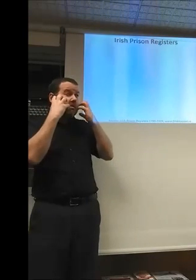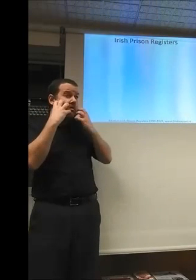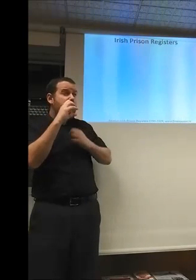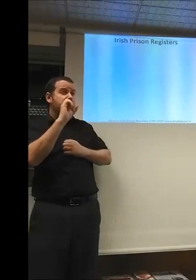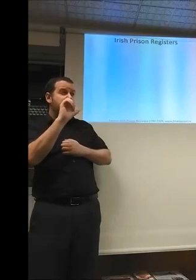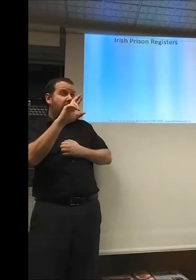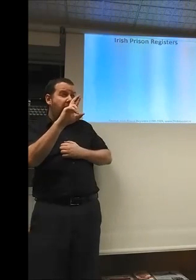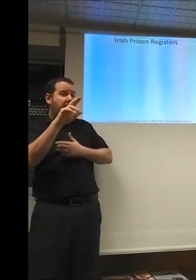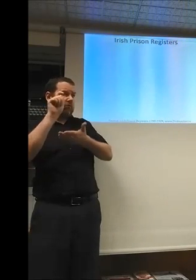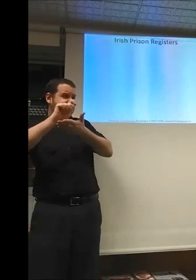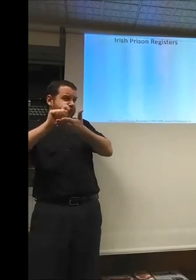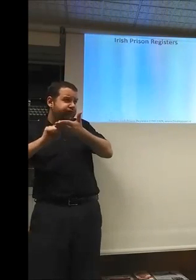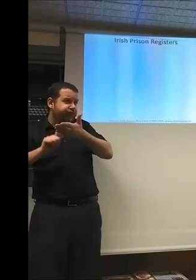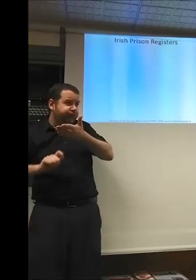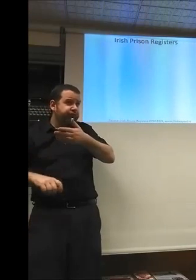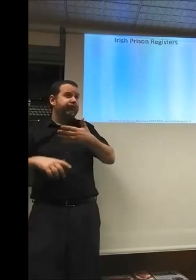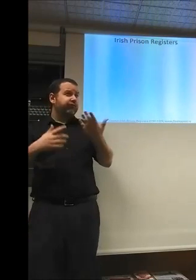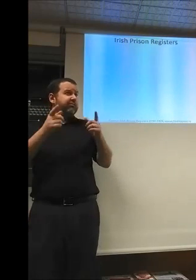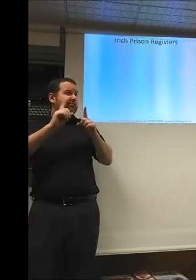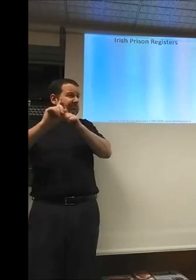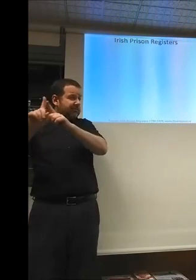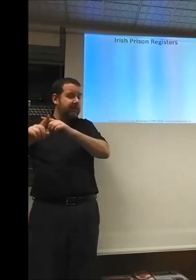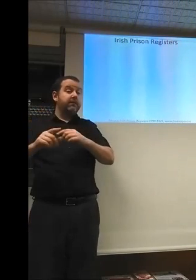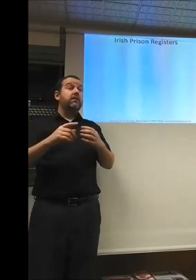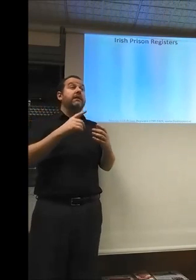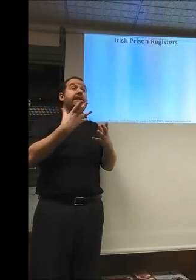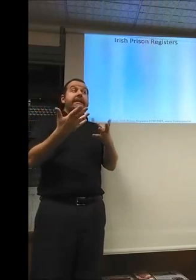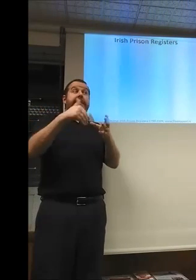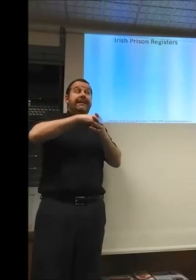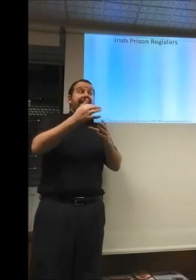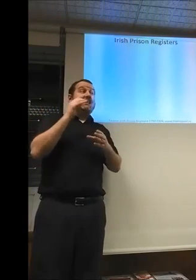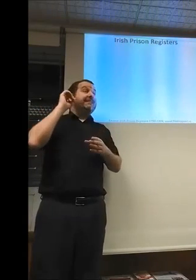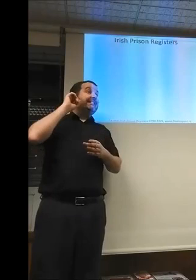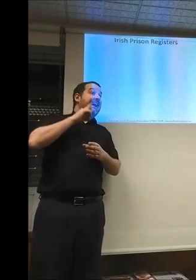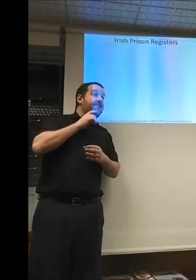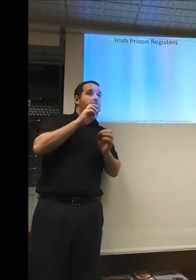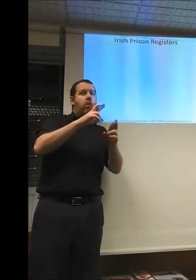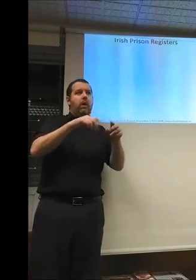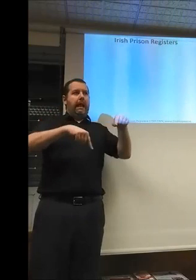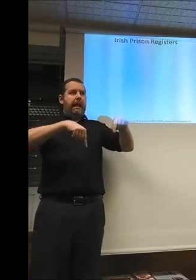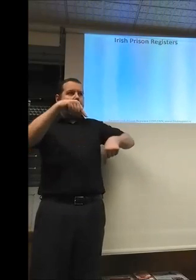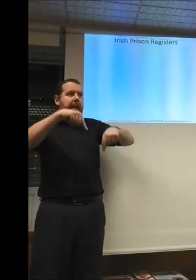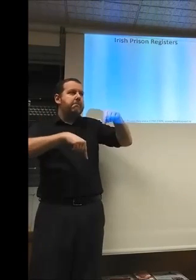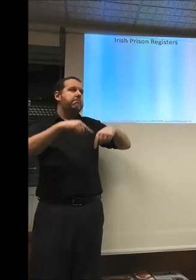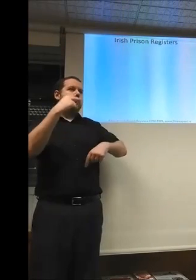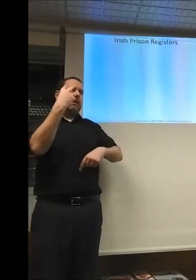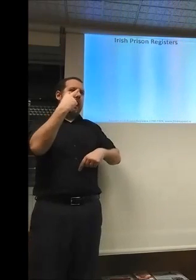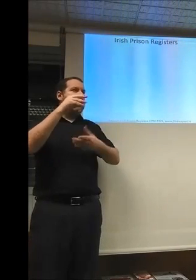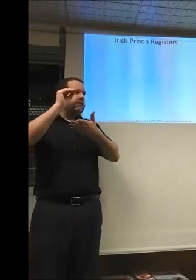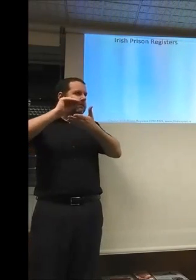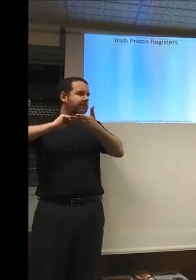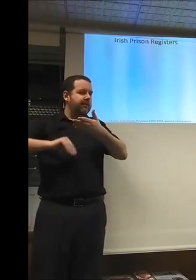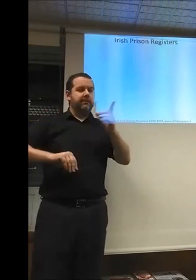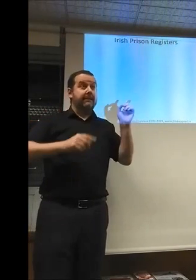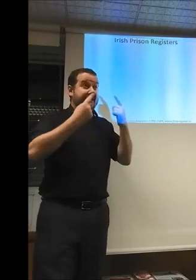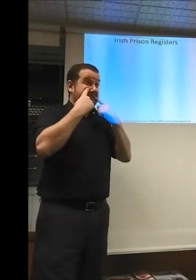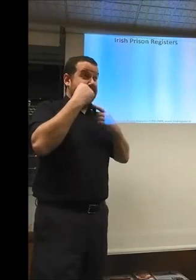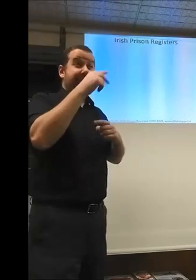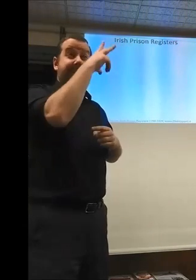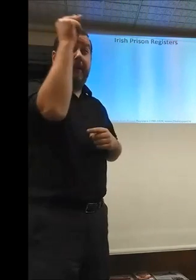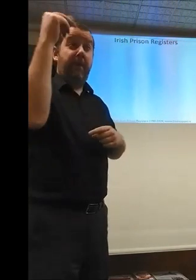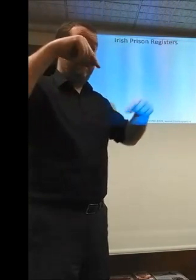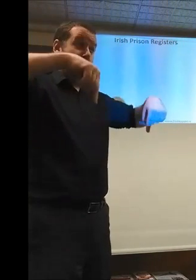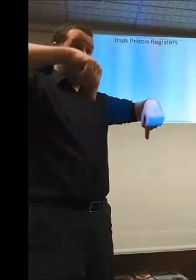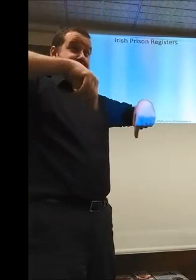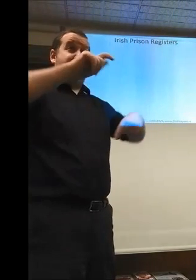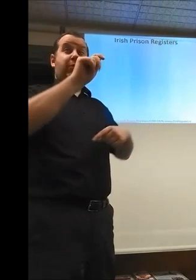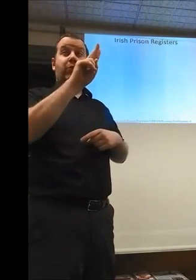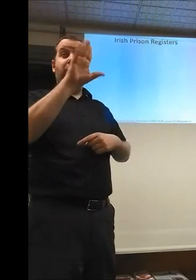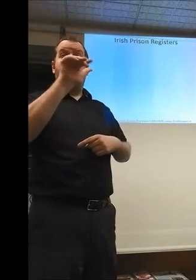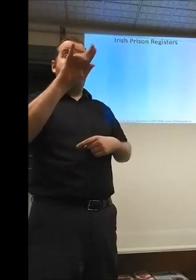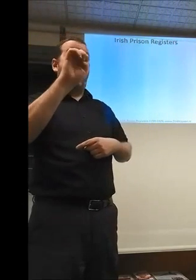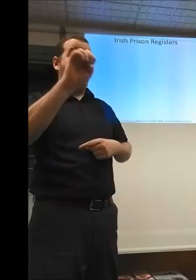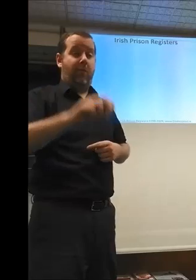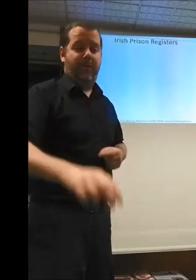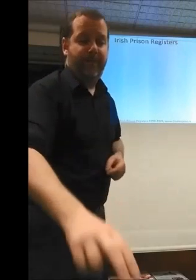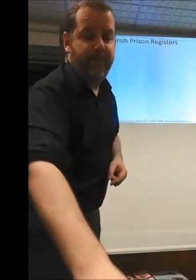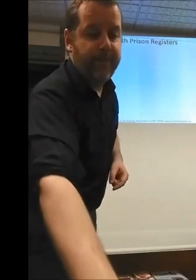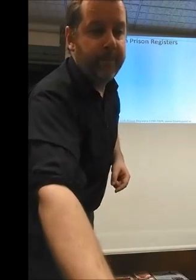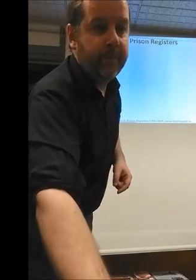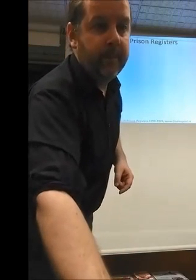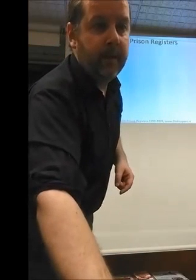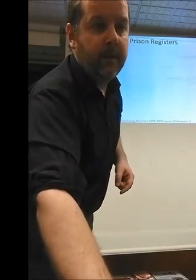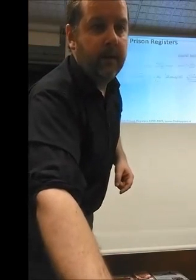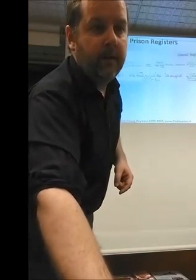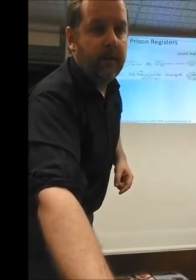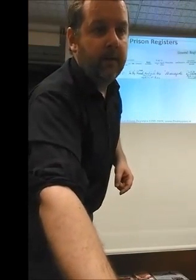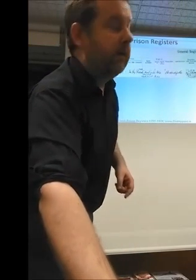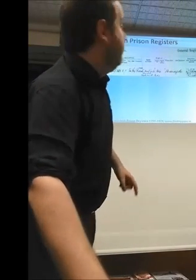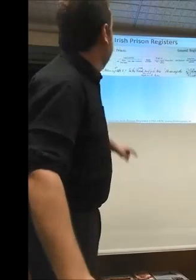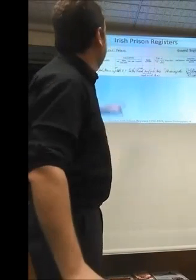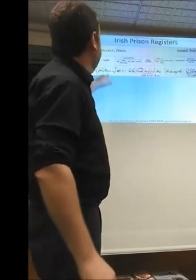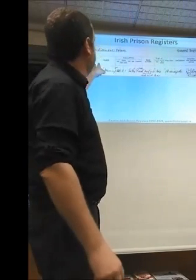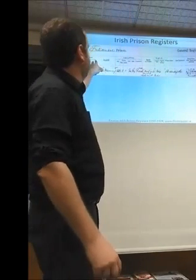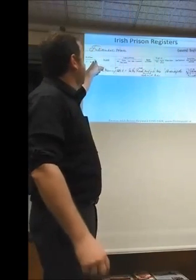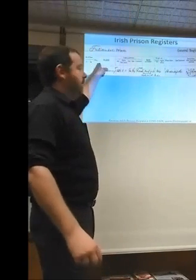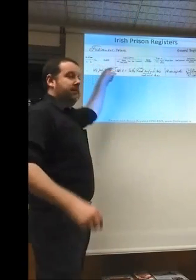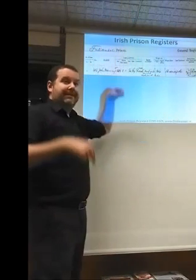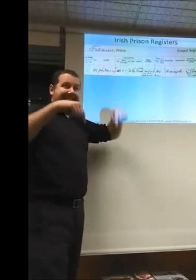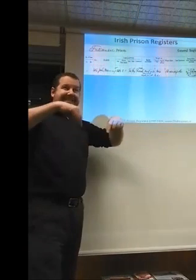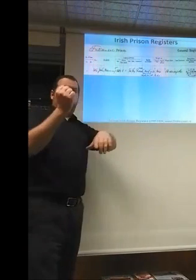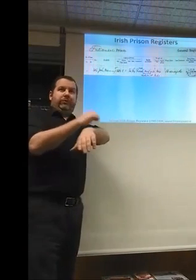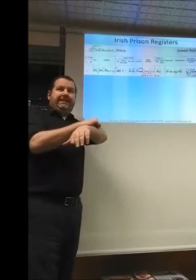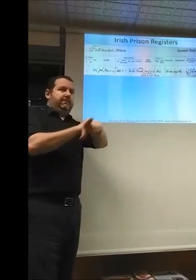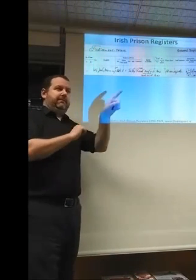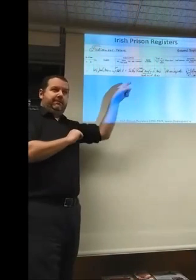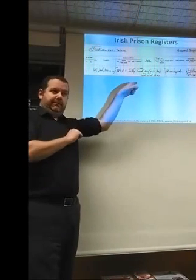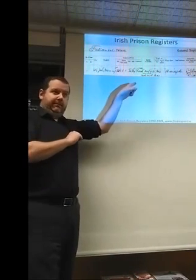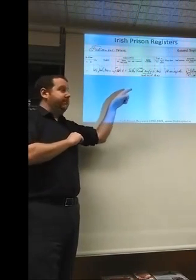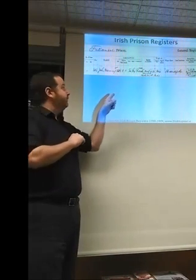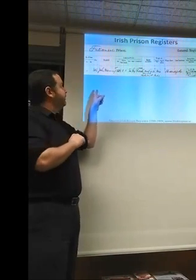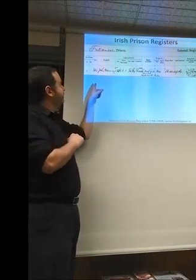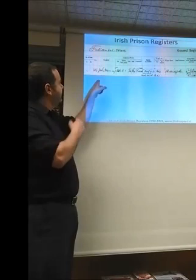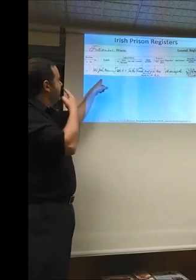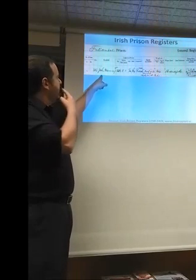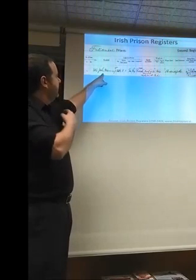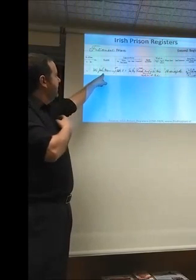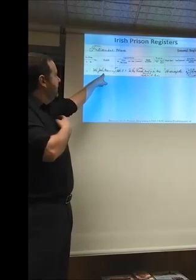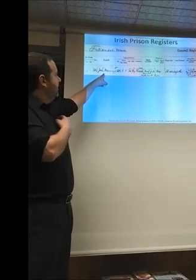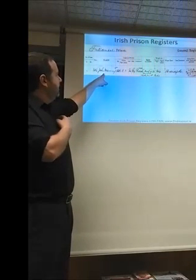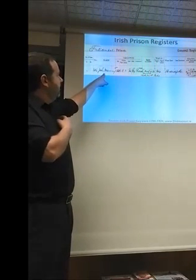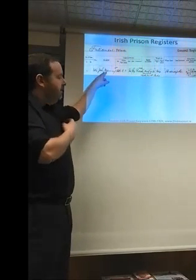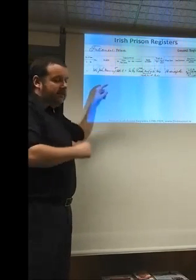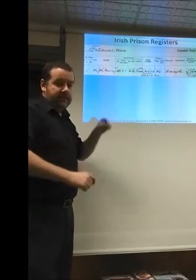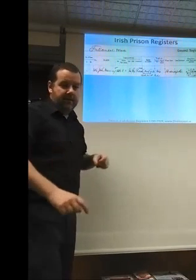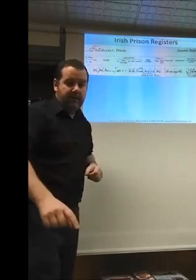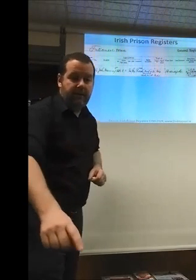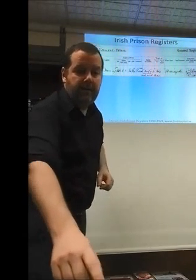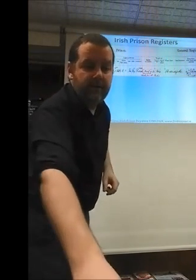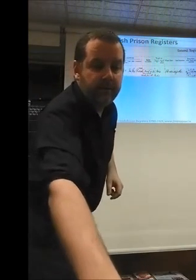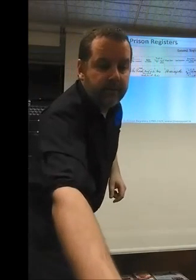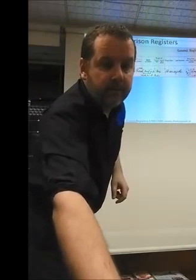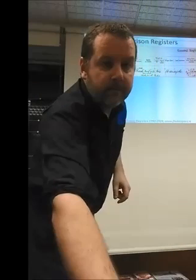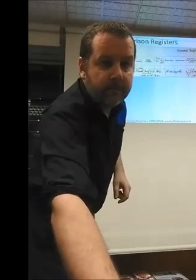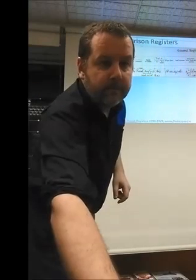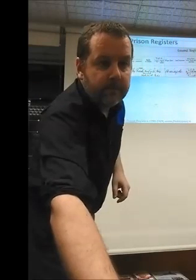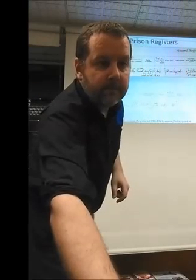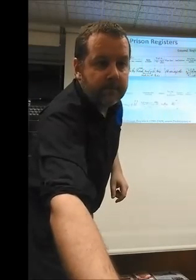Deaf individual, so we really don’t know what happened in those cases.